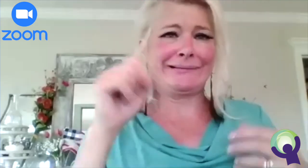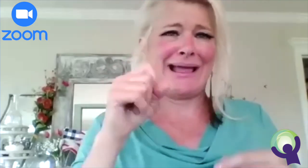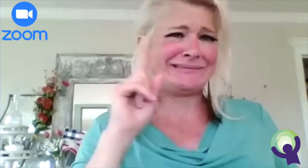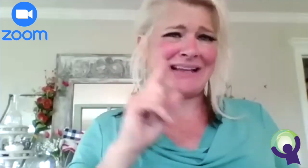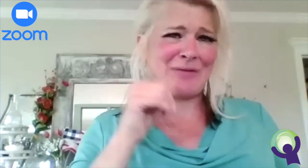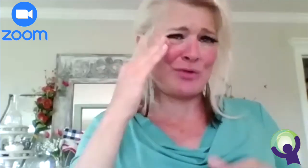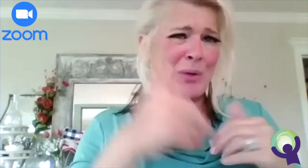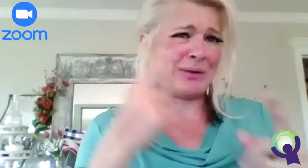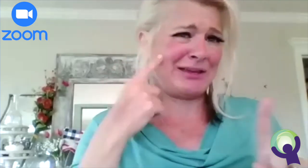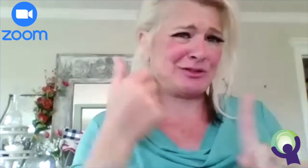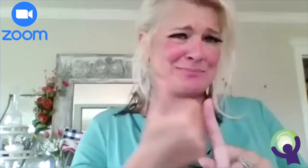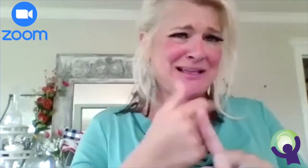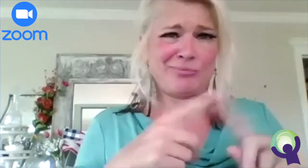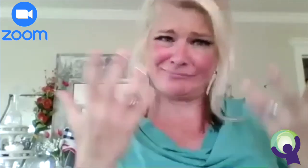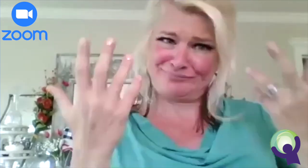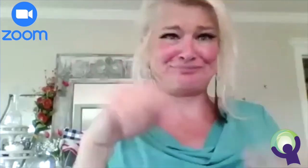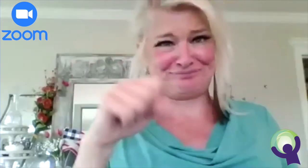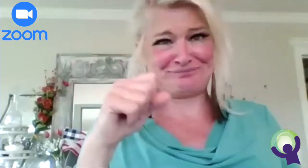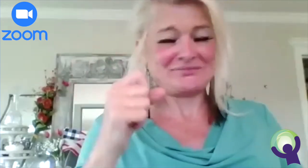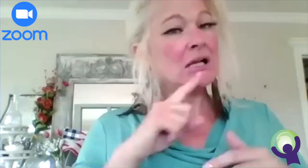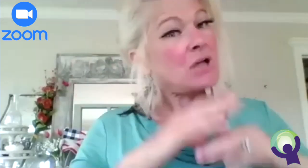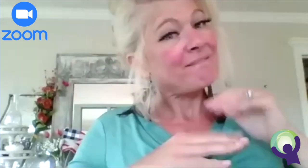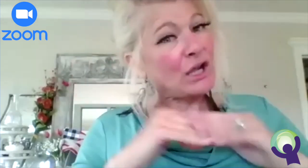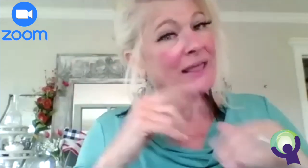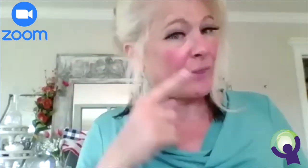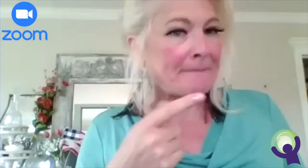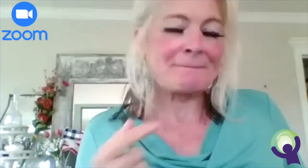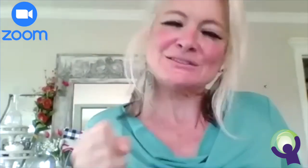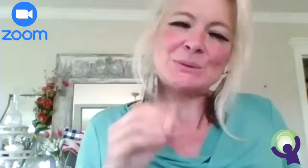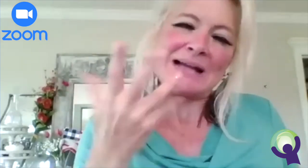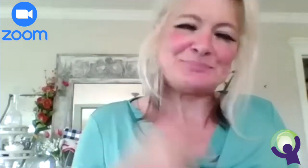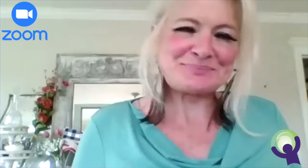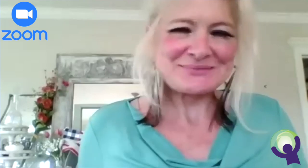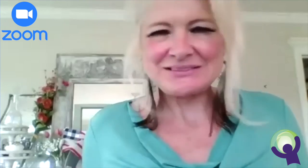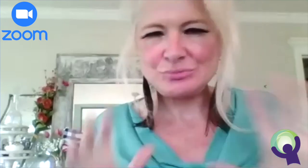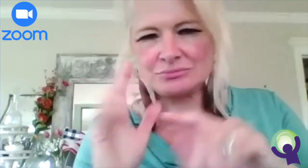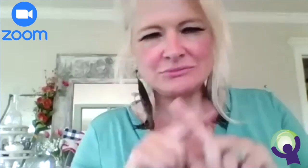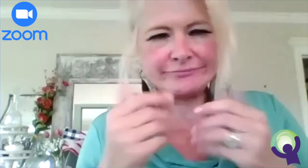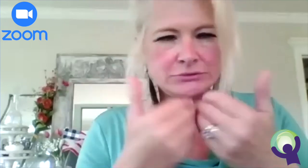I may not hear that but those are things that a team assessing would consider and you know trying to figure